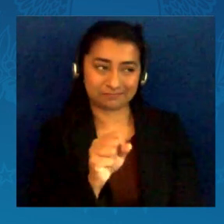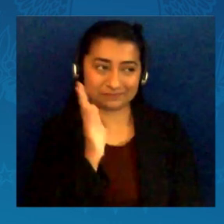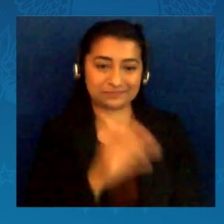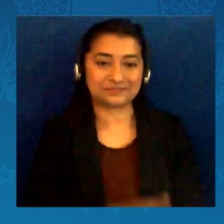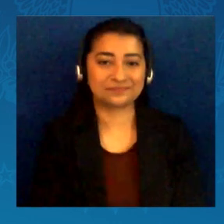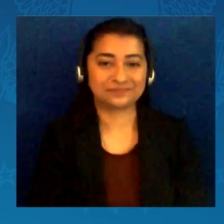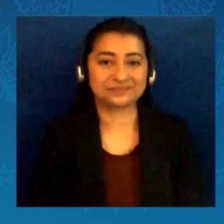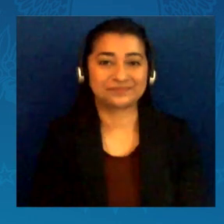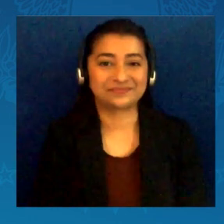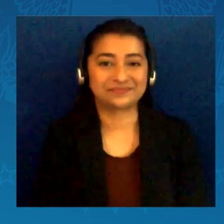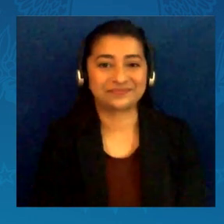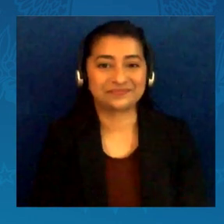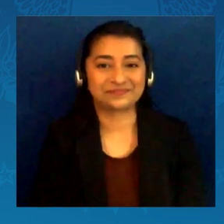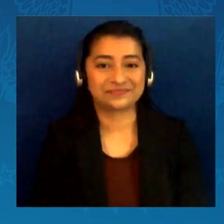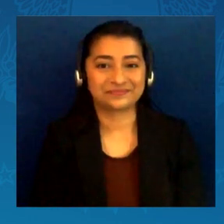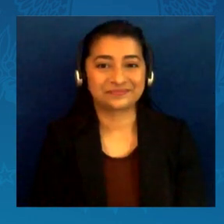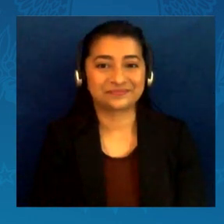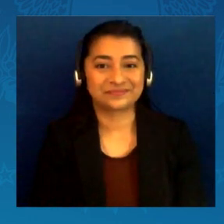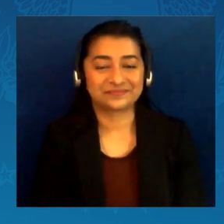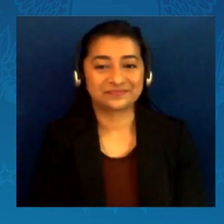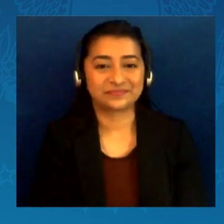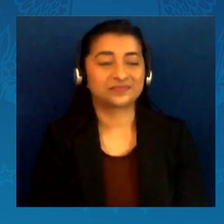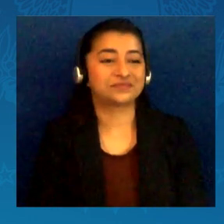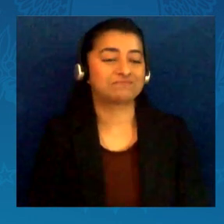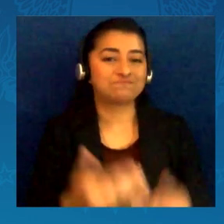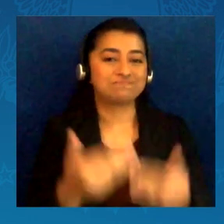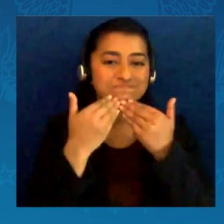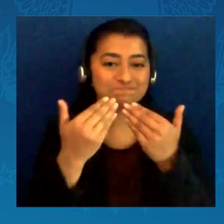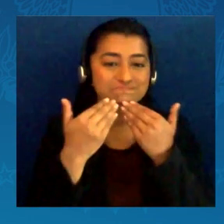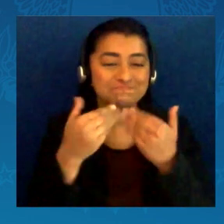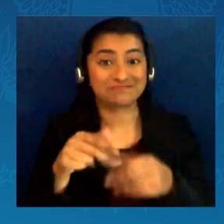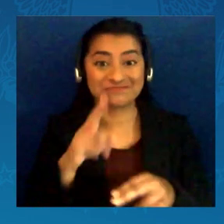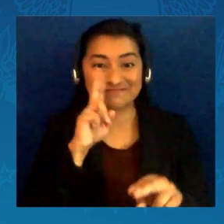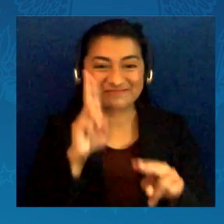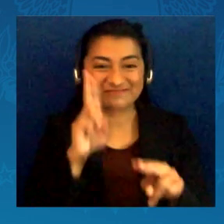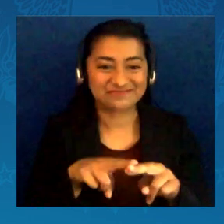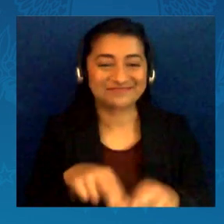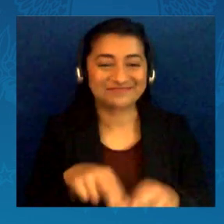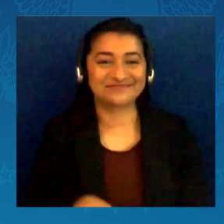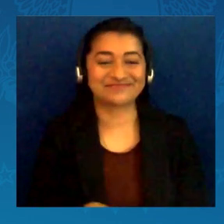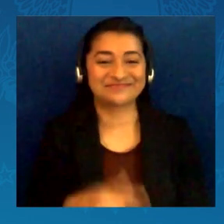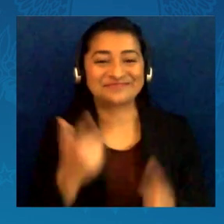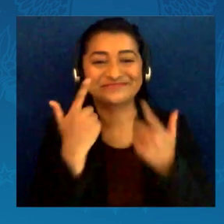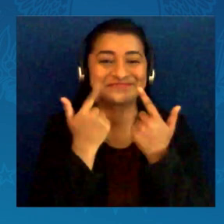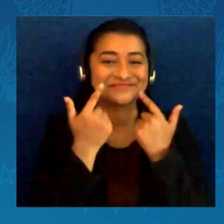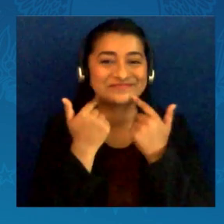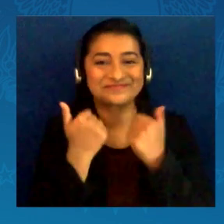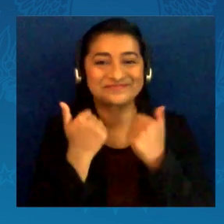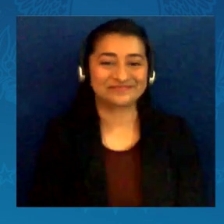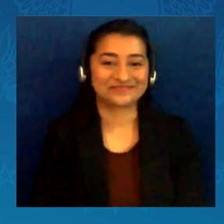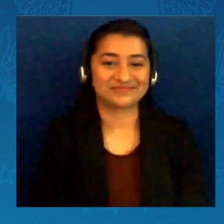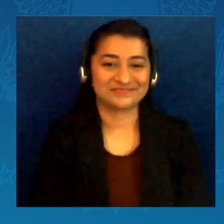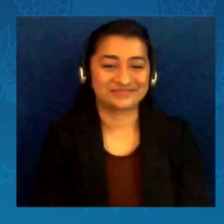Mr. Evans: Thank y'all. This was fun.